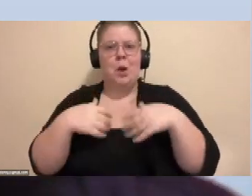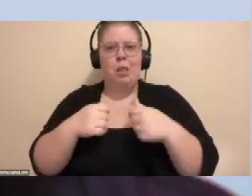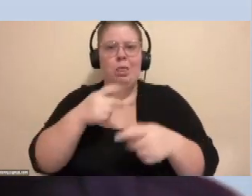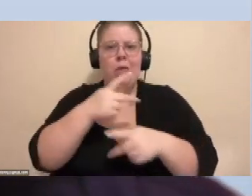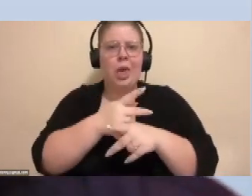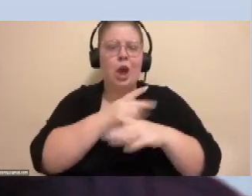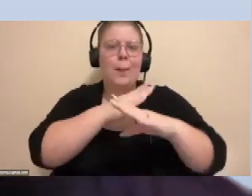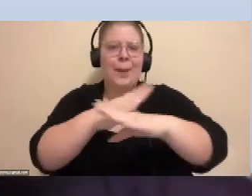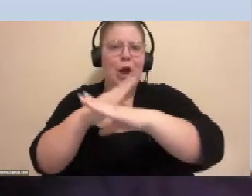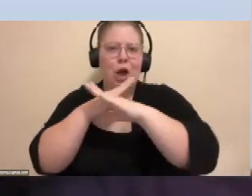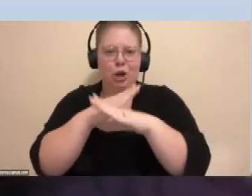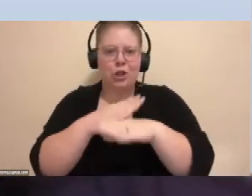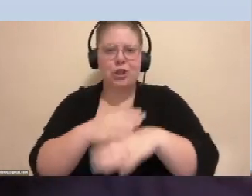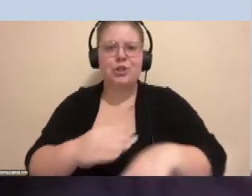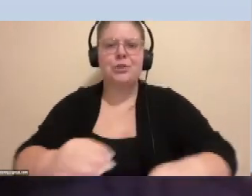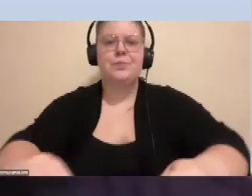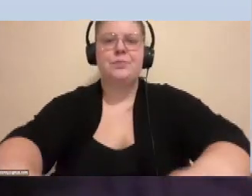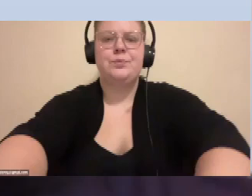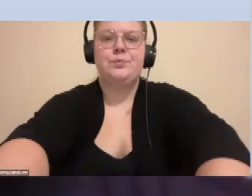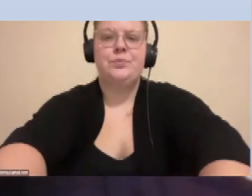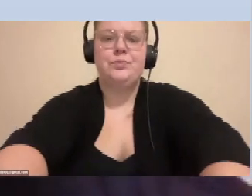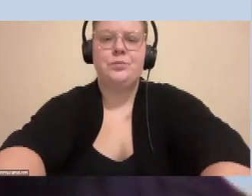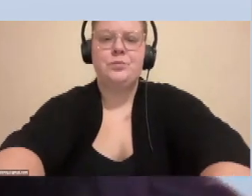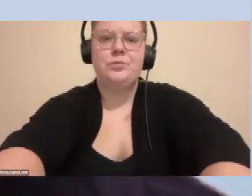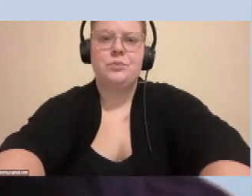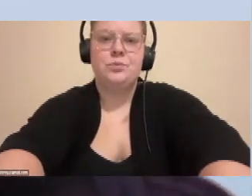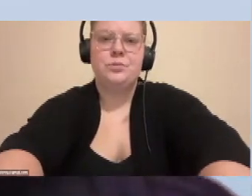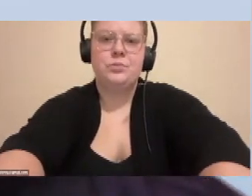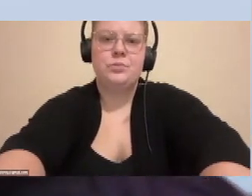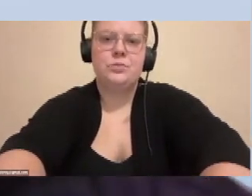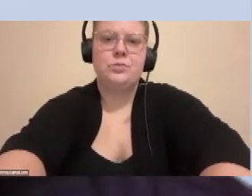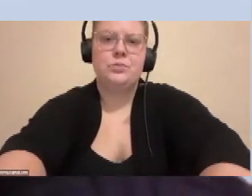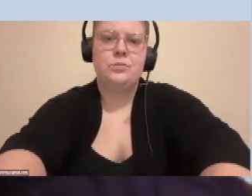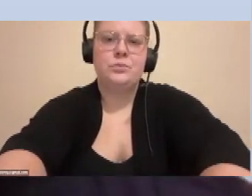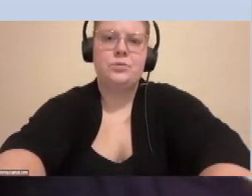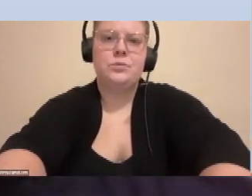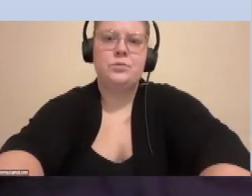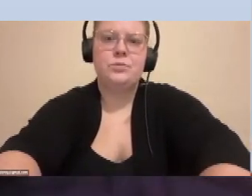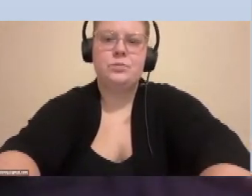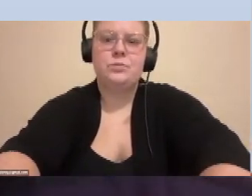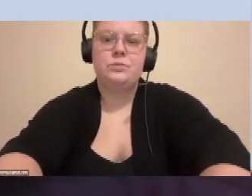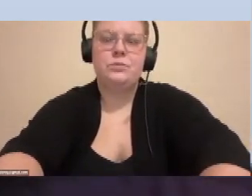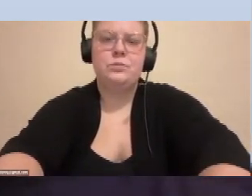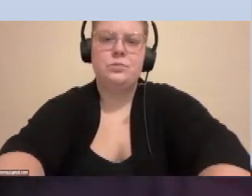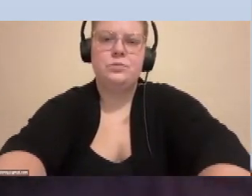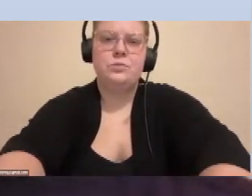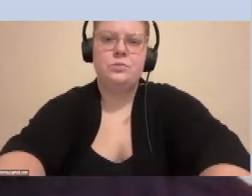And in terms of that, I was thinking, I spoke recently with a number of people